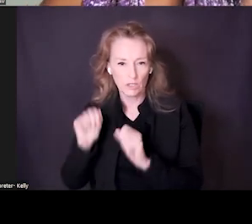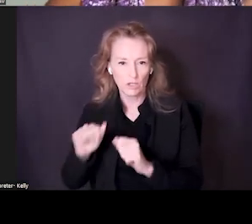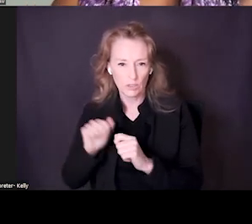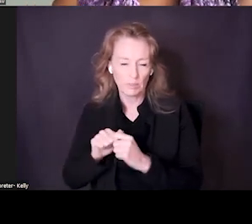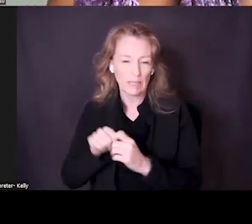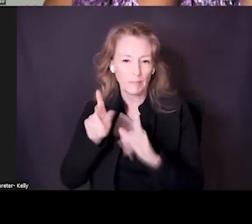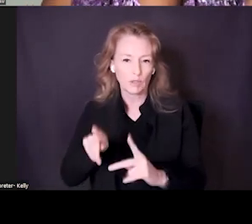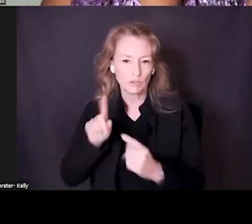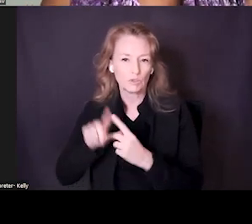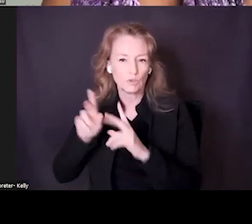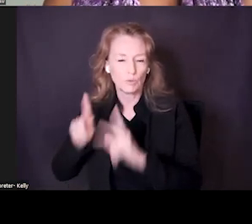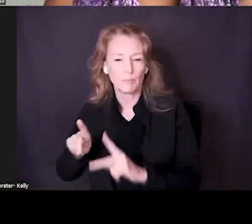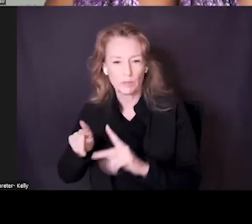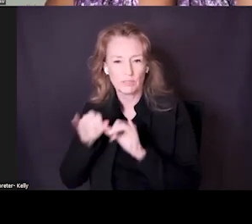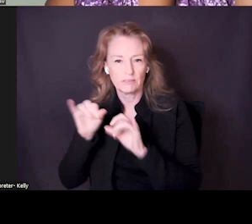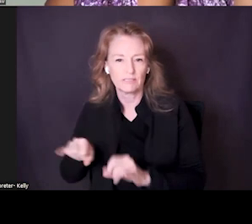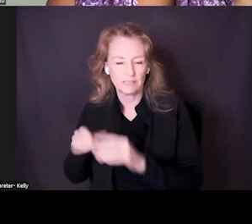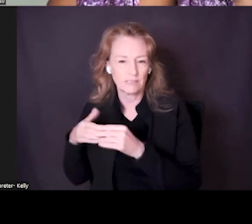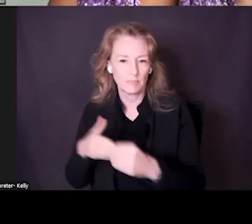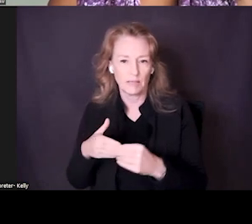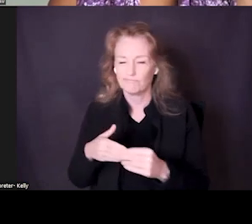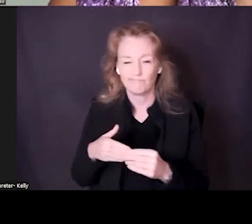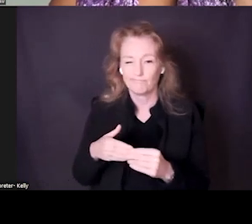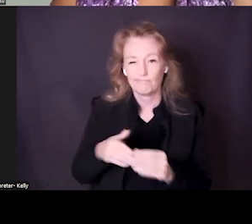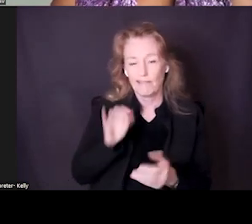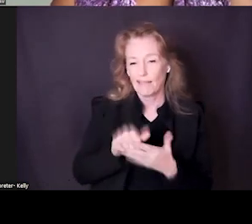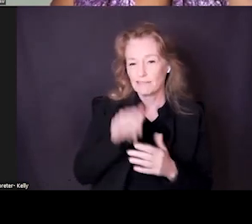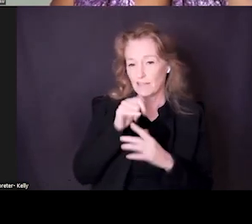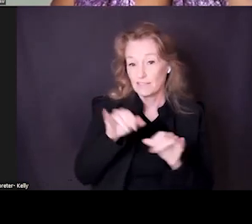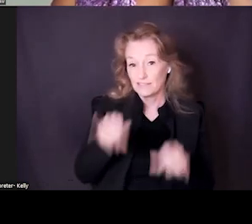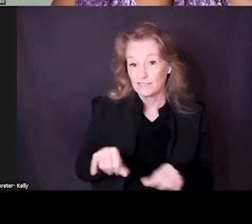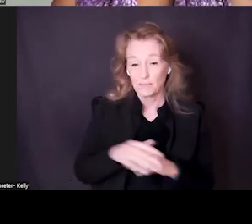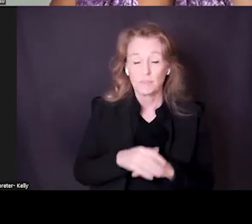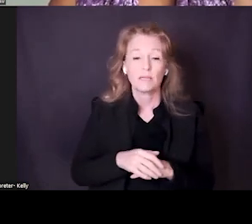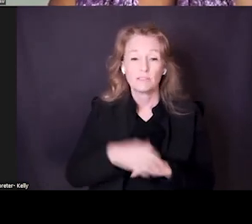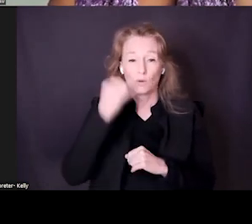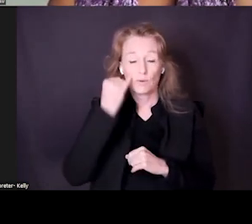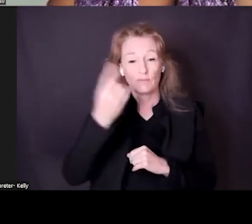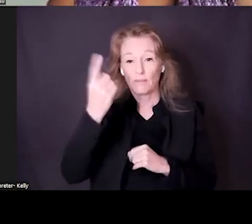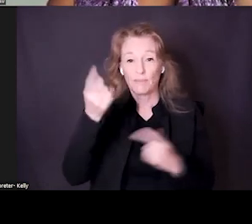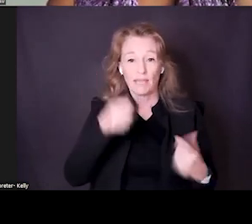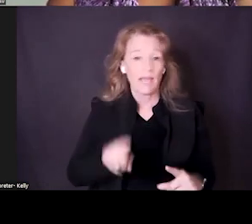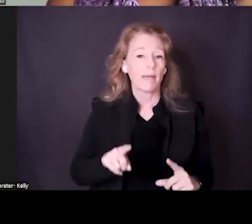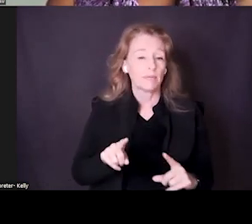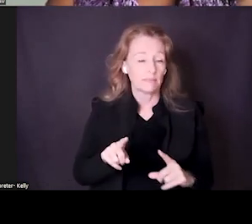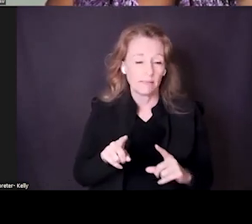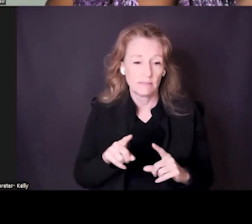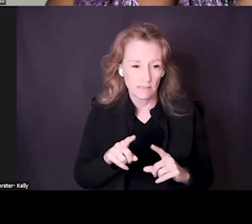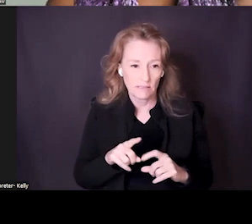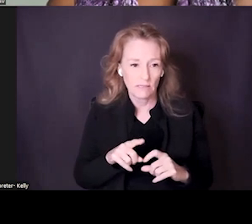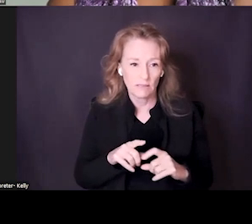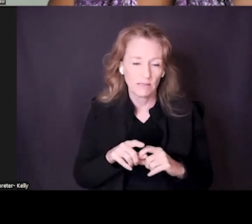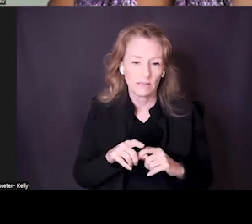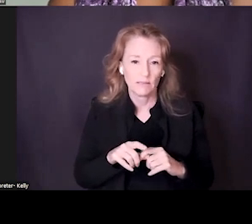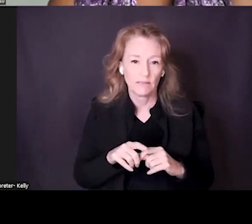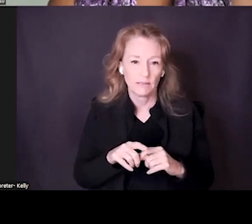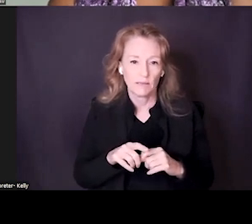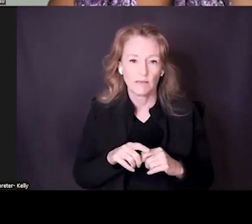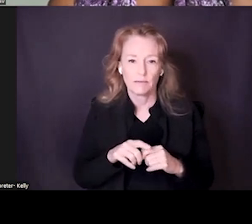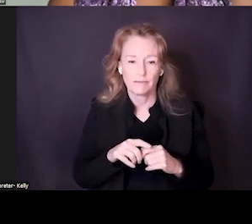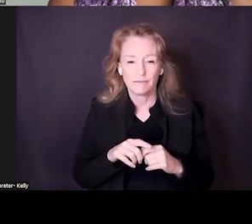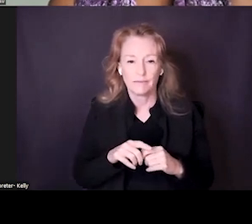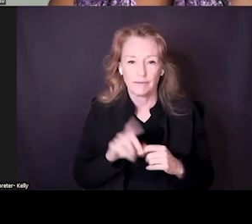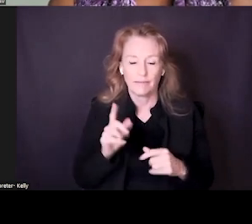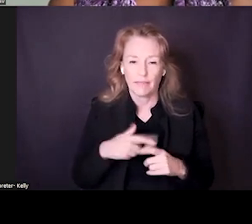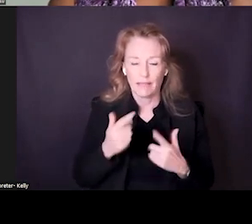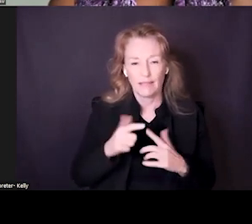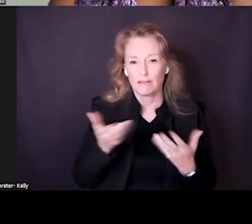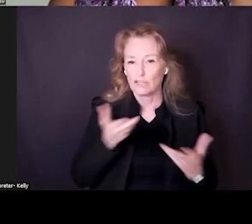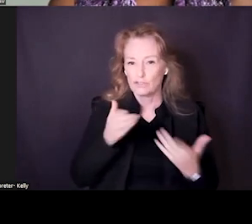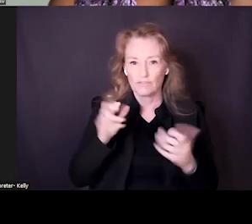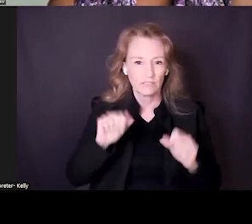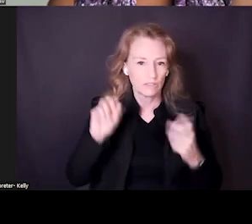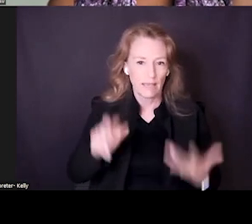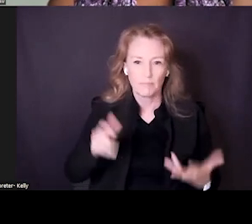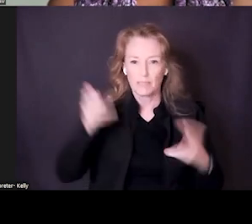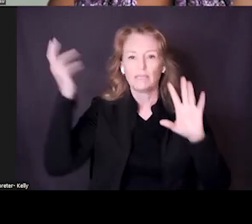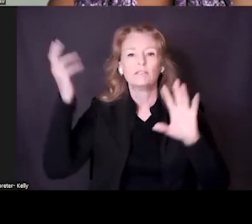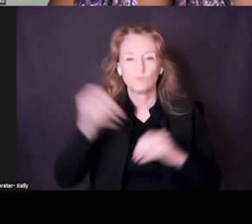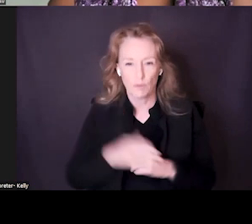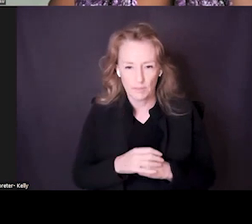IF SOMETHING HAPPENS TO SOMEBODY, YOU HAVE DISRUPTED YOUR SERVICE CONTINUUM.